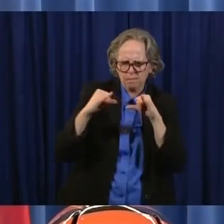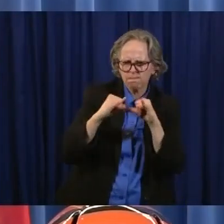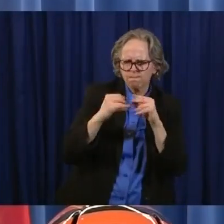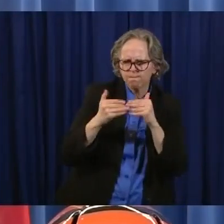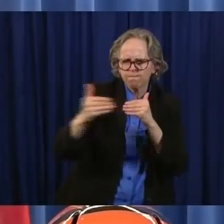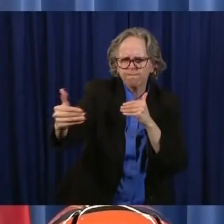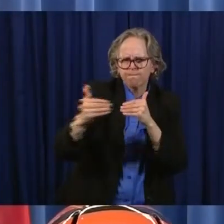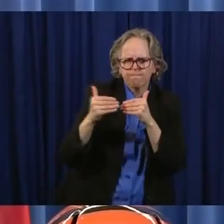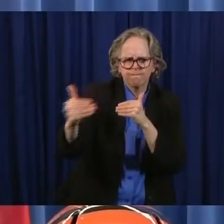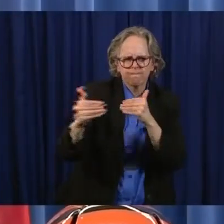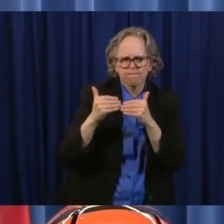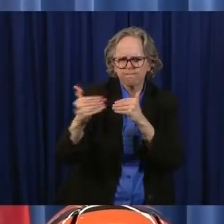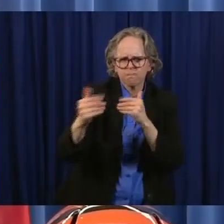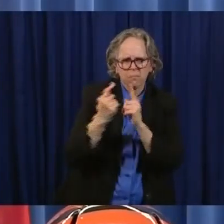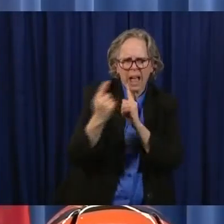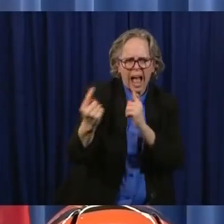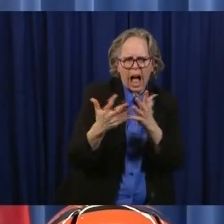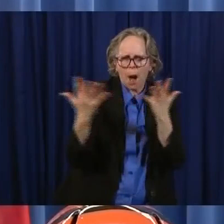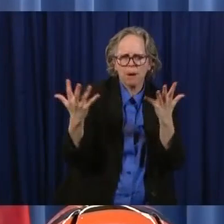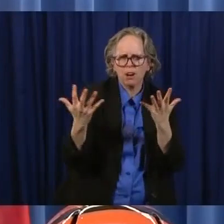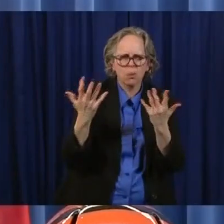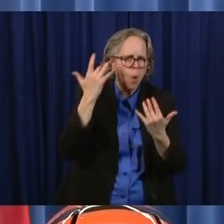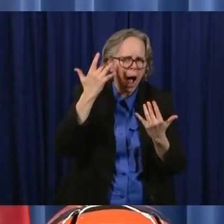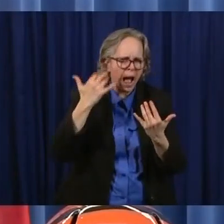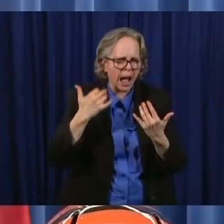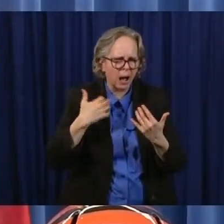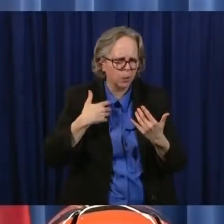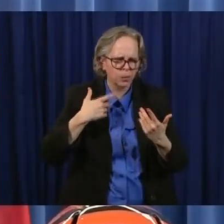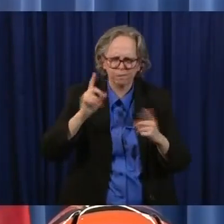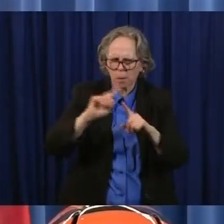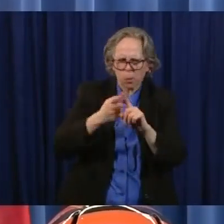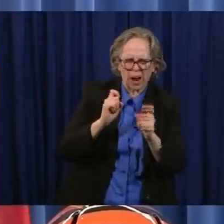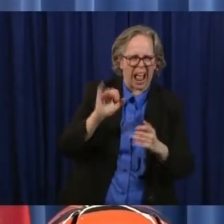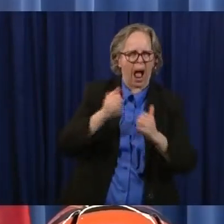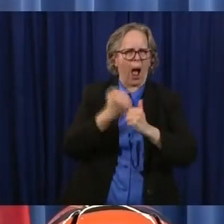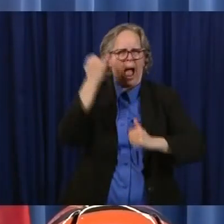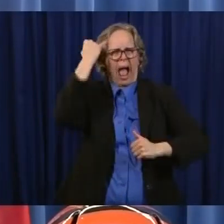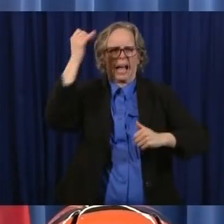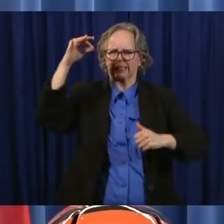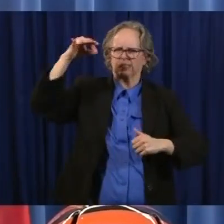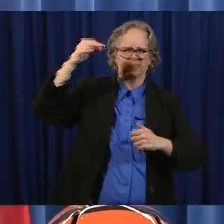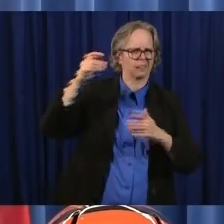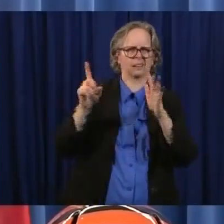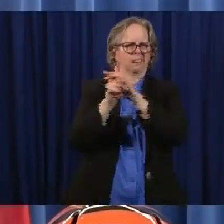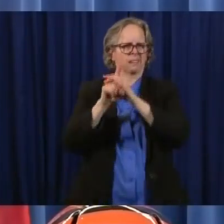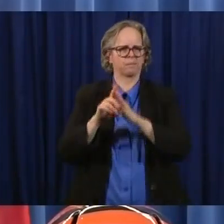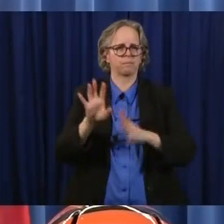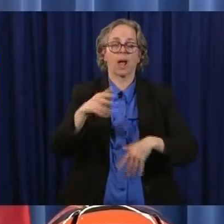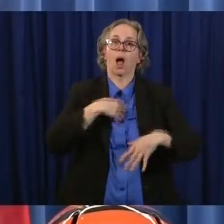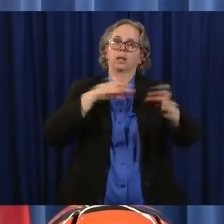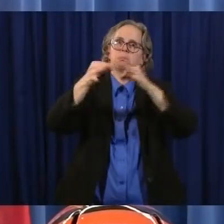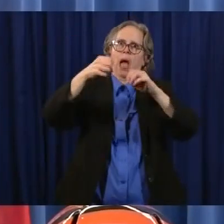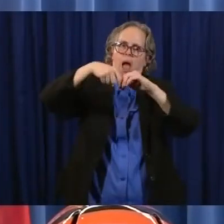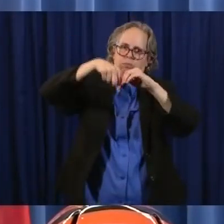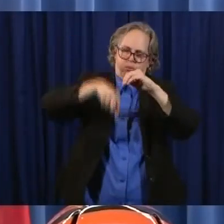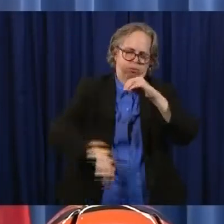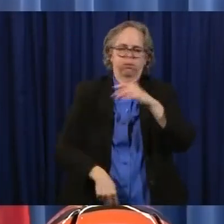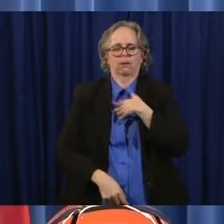IF SO, THERE IS A LOT OF INTERESTING PHYSICS THAT GOES INTO WHERE WE GET THOSE RECOMMENDATIONS ON HOW FAR